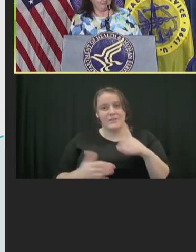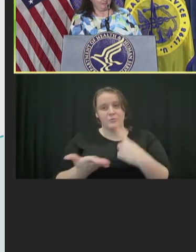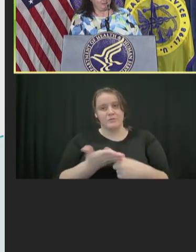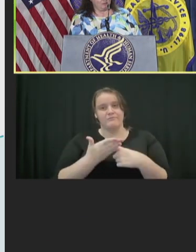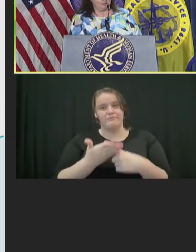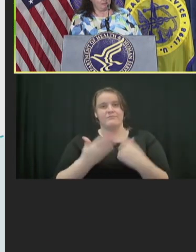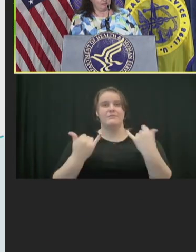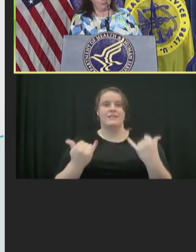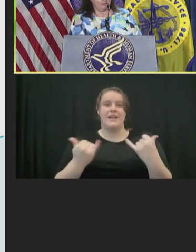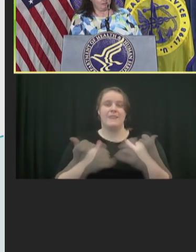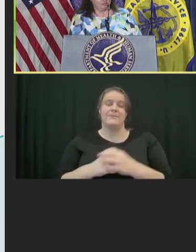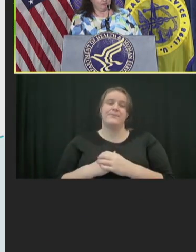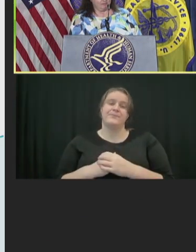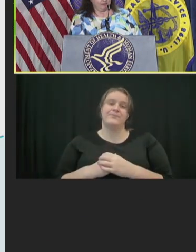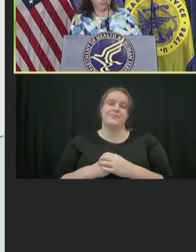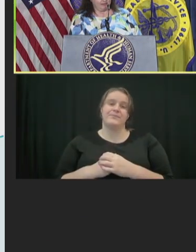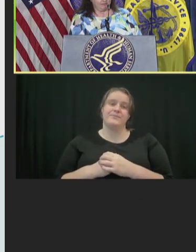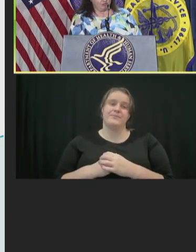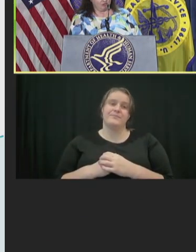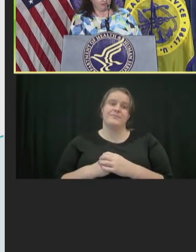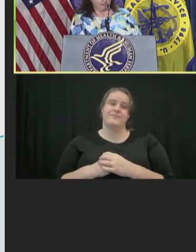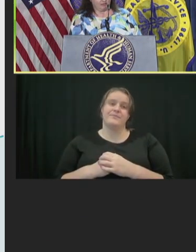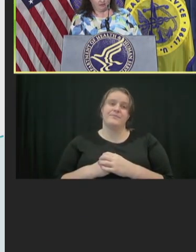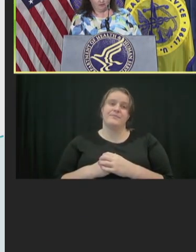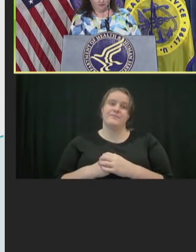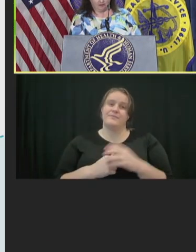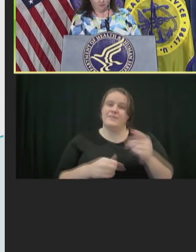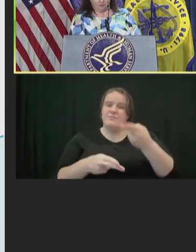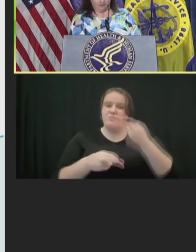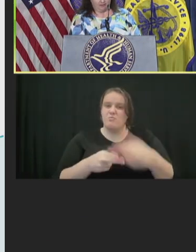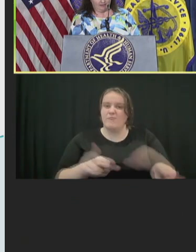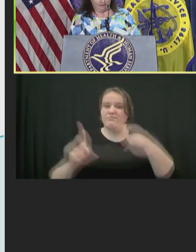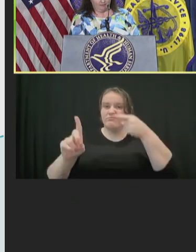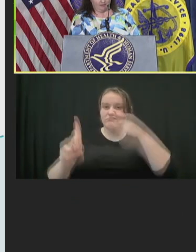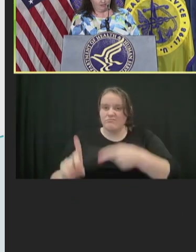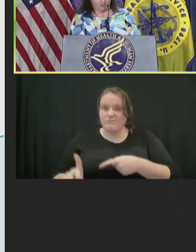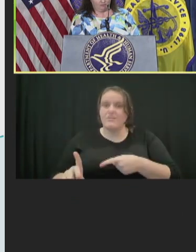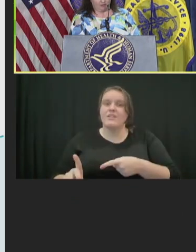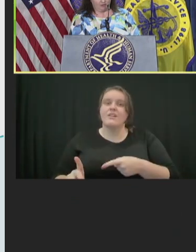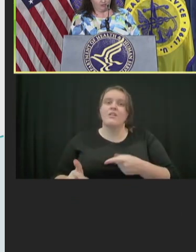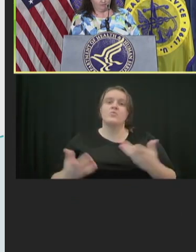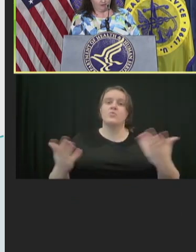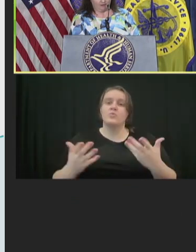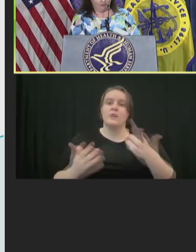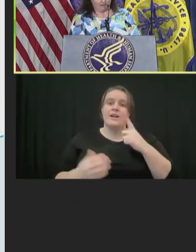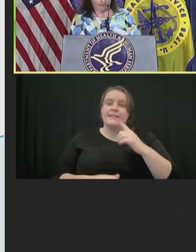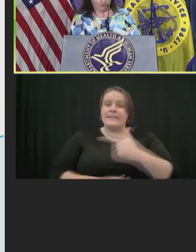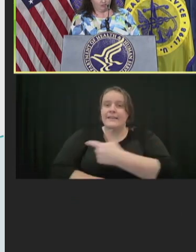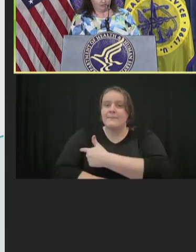So, this is just a bit of a snapshot of what the Immunization Partnership Fund looked like during